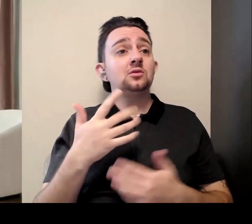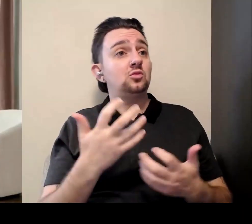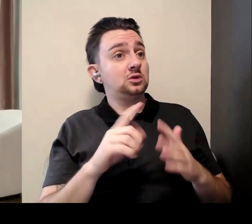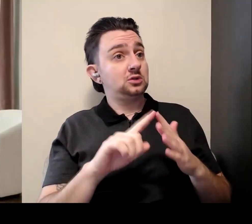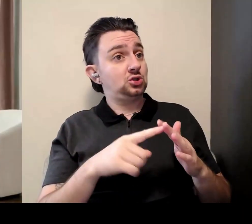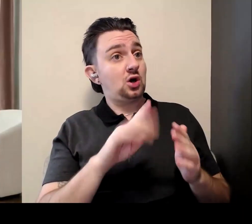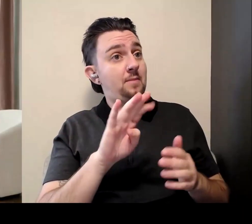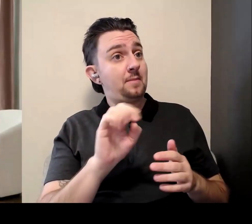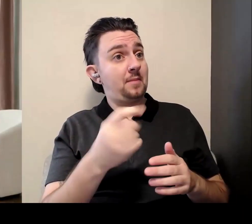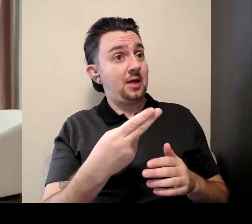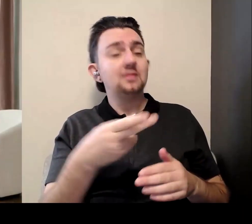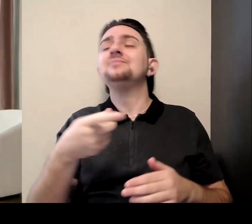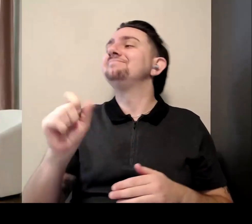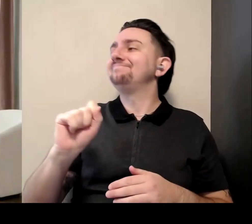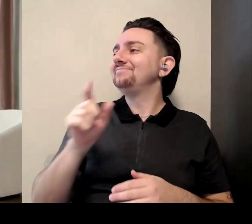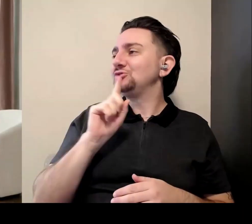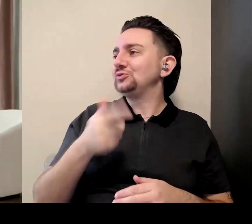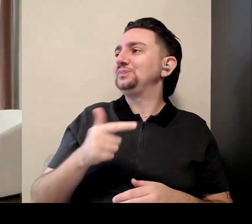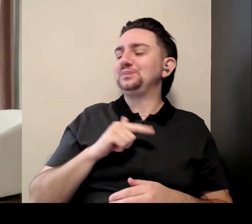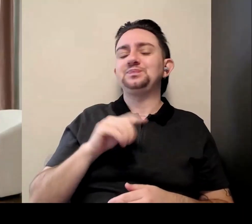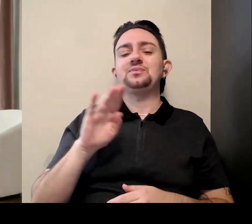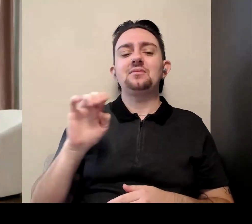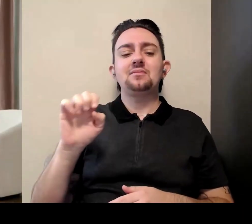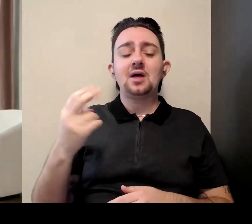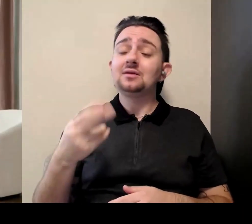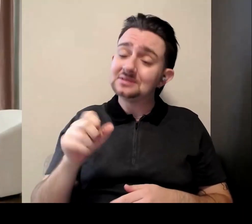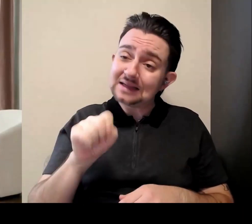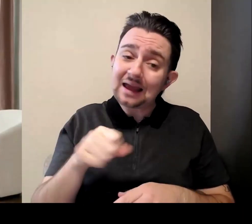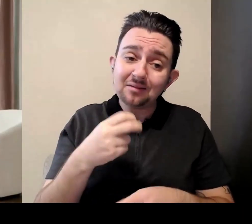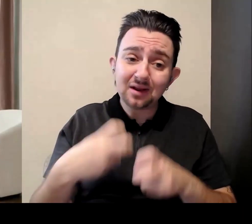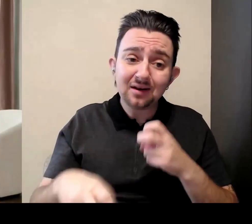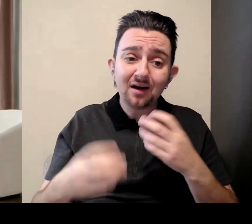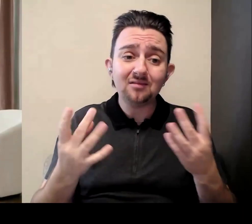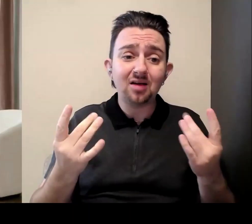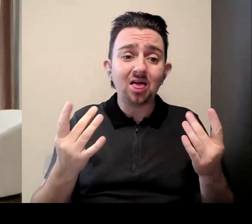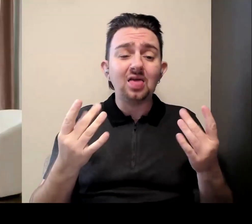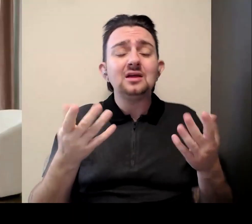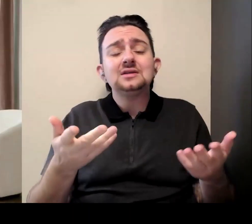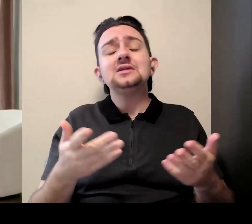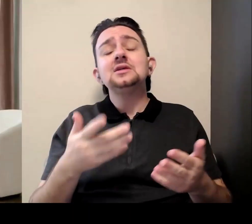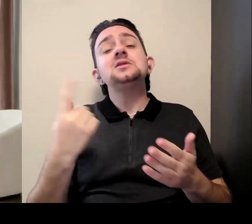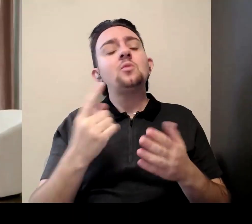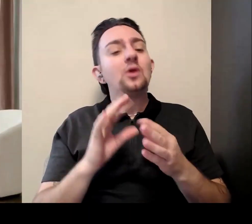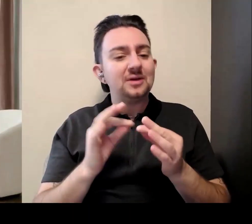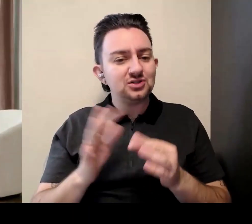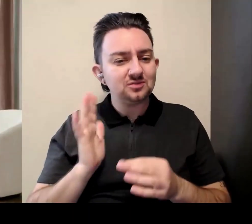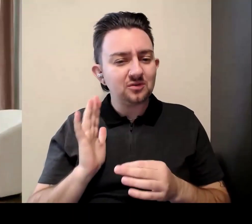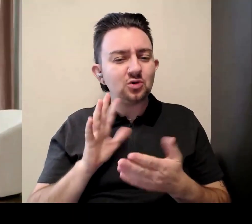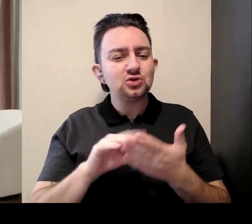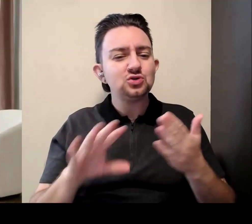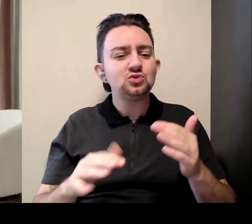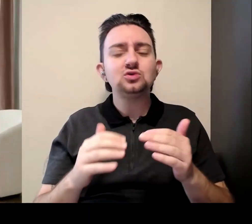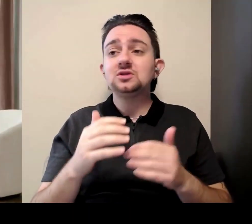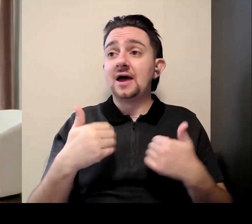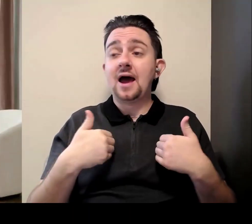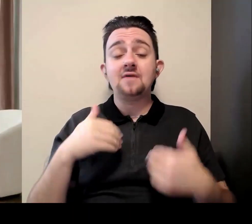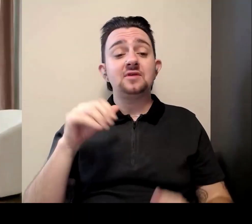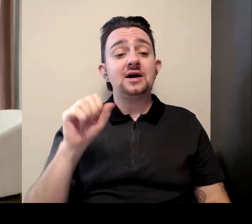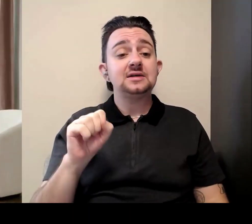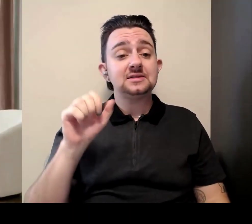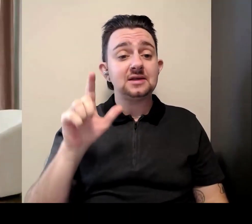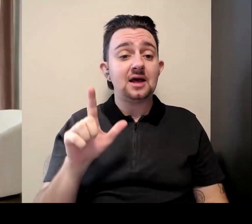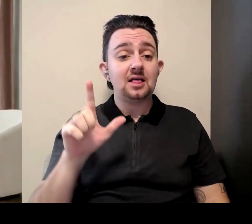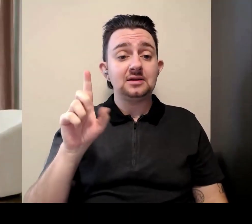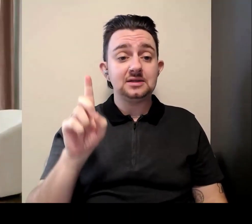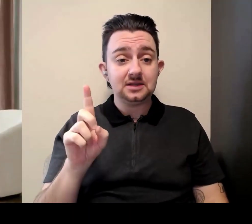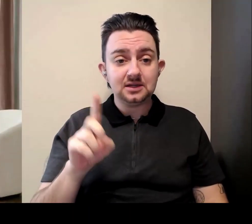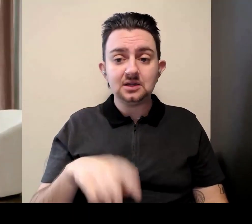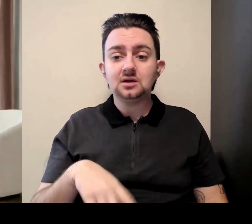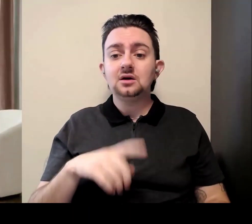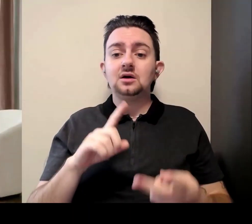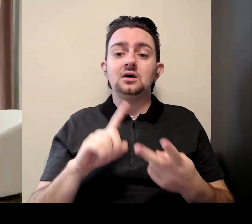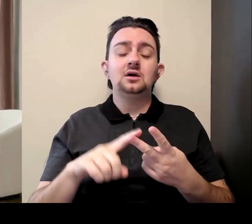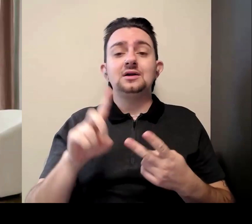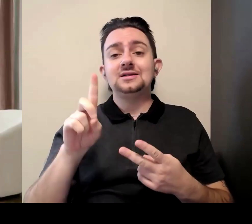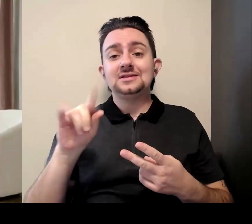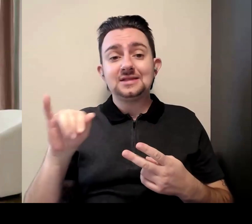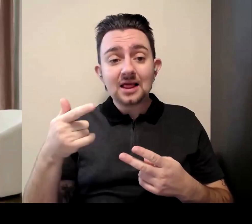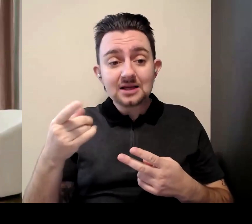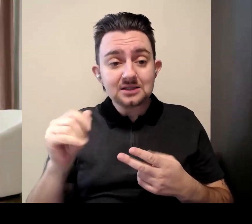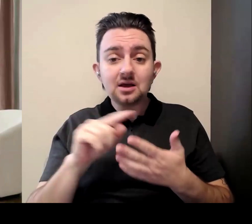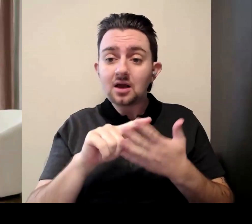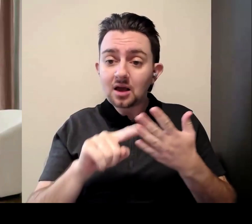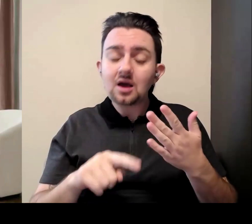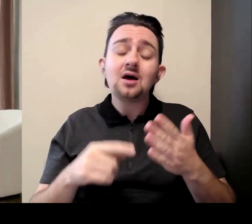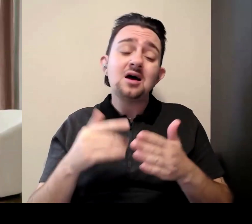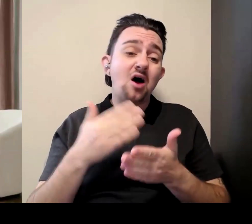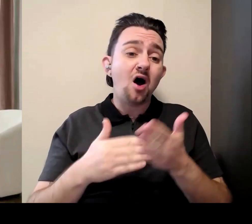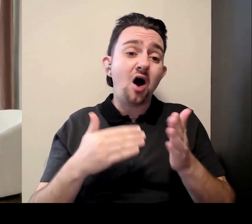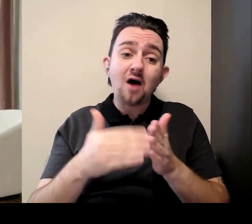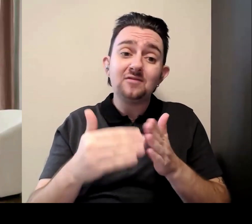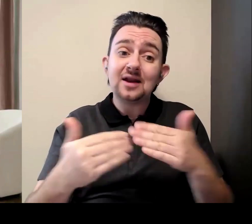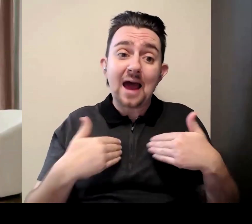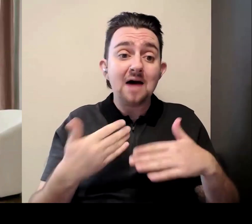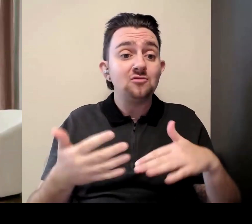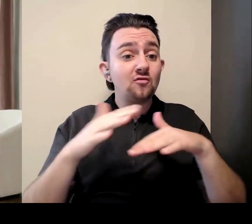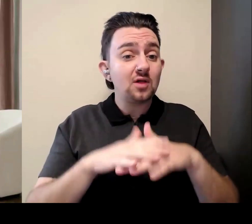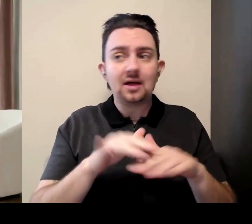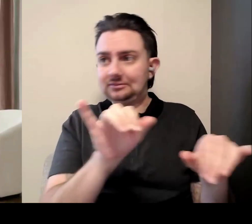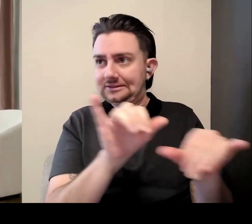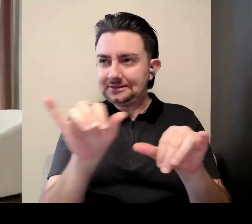Someone mentioned earlier that students who exhibit SLD and students with visual impairments often share characteristics that could mask the other one.